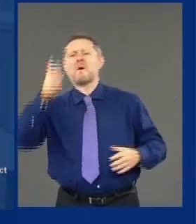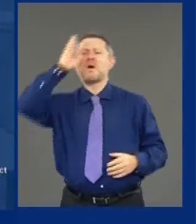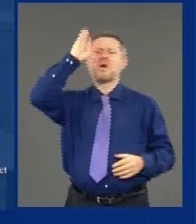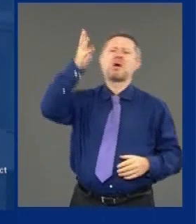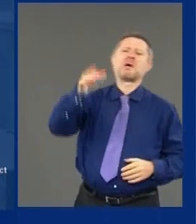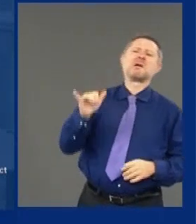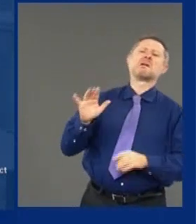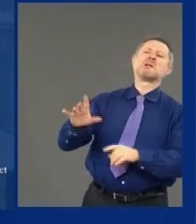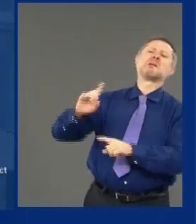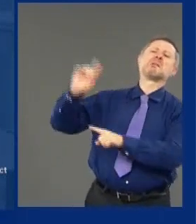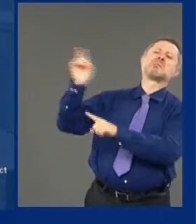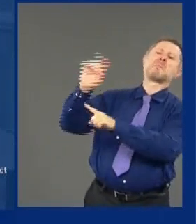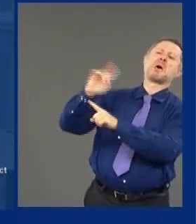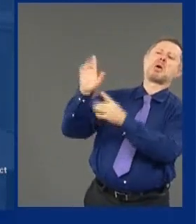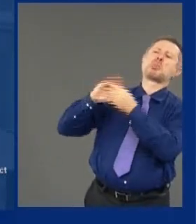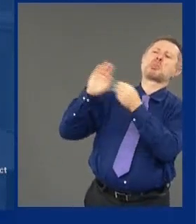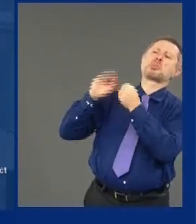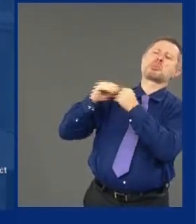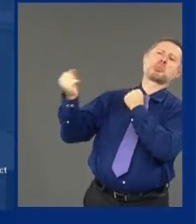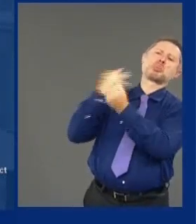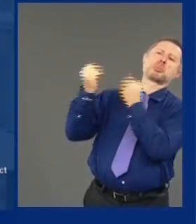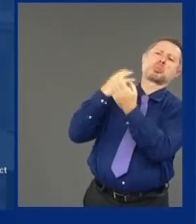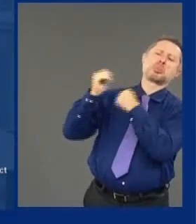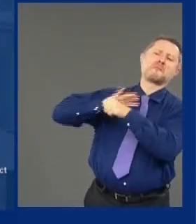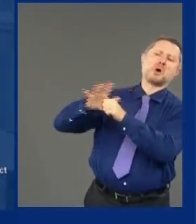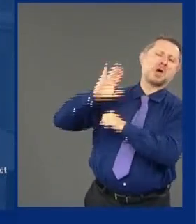EDITORIAL COMMENTS. TEXAS, NO PROBLEM. NO VIRUS.